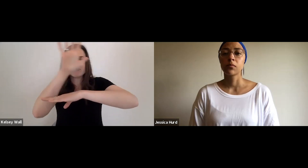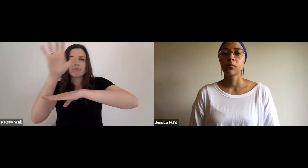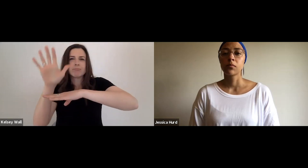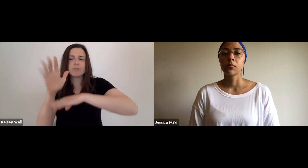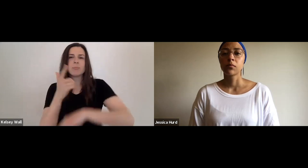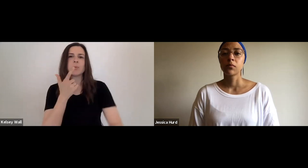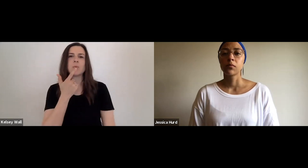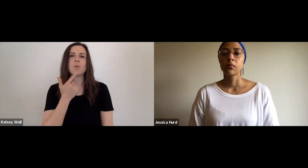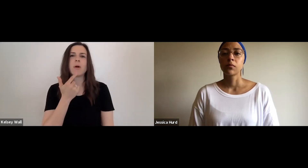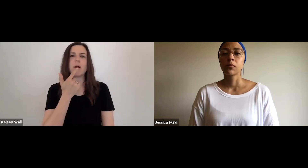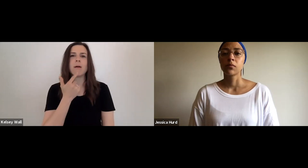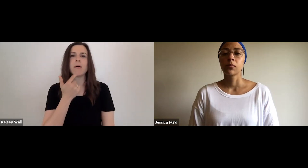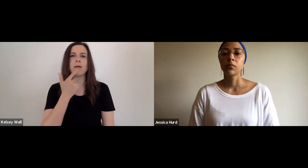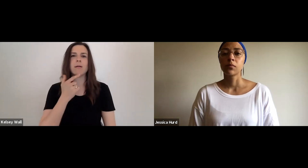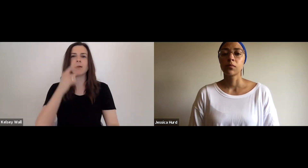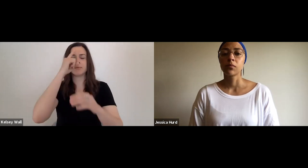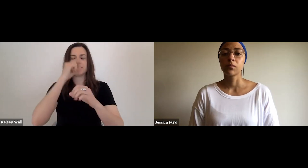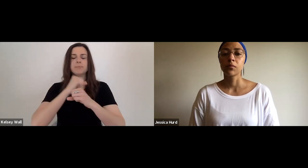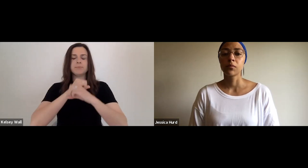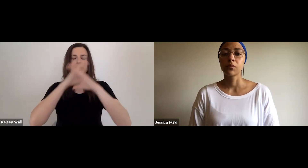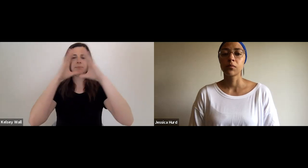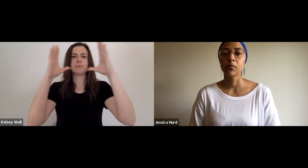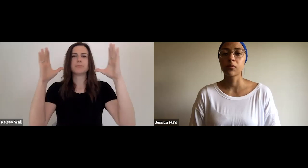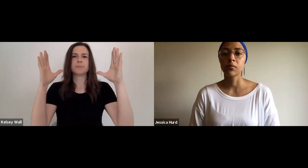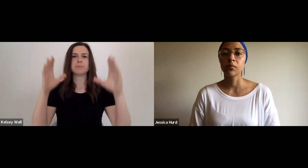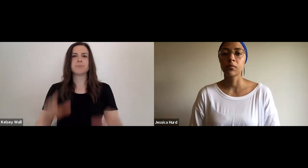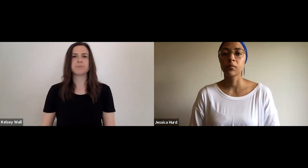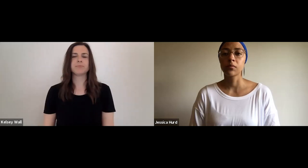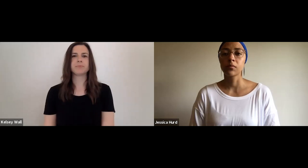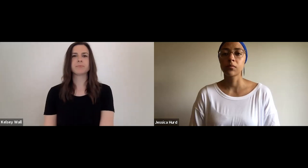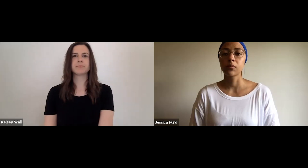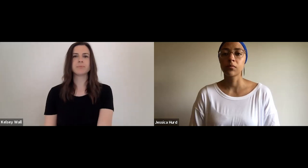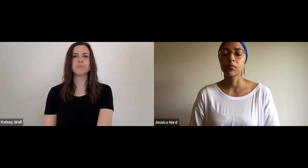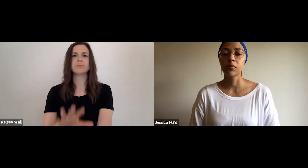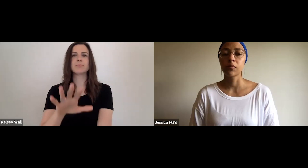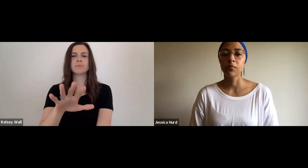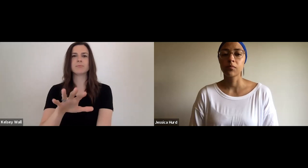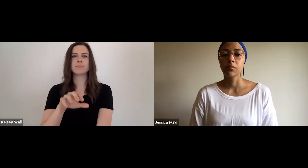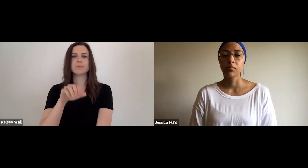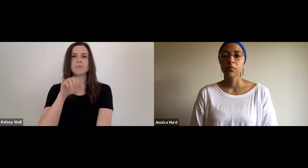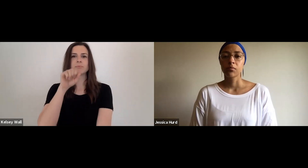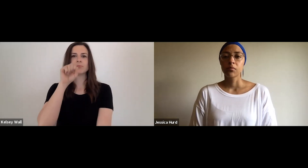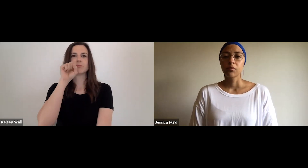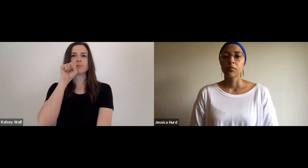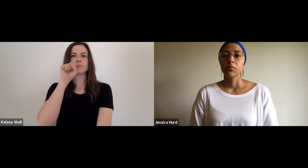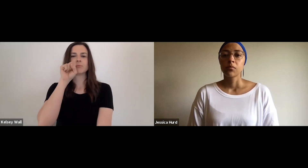flowers, maybe a sunset with that beautiful, red aura, and visualize the color red surrounding you.